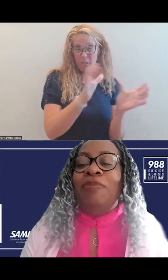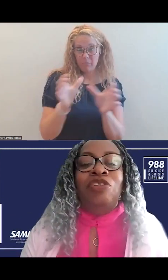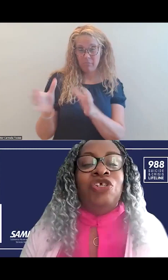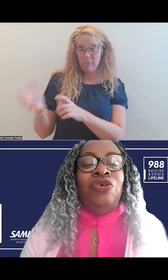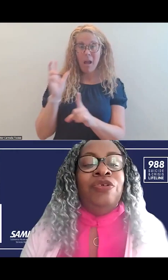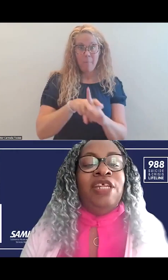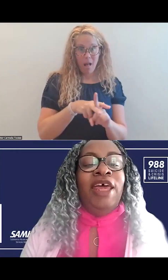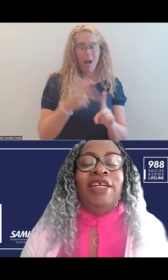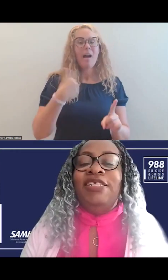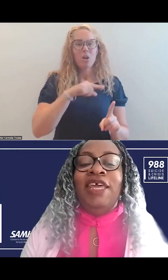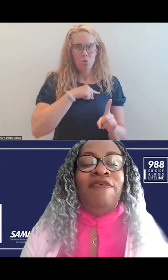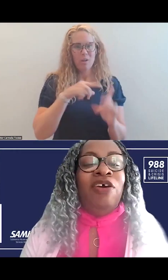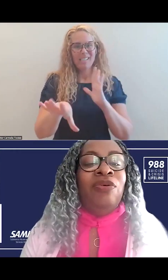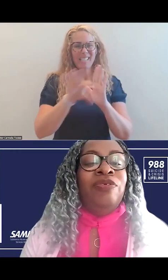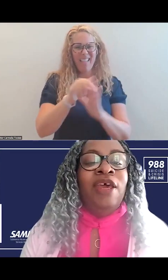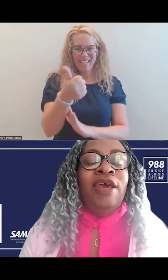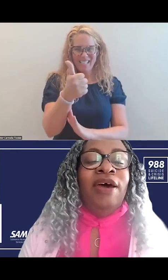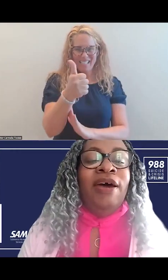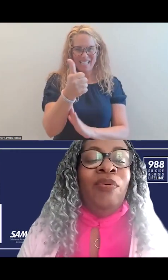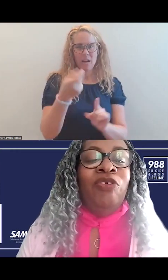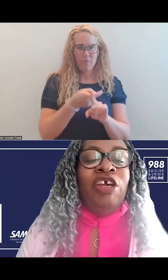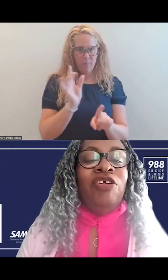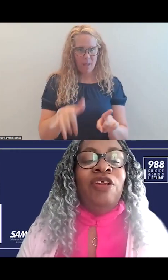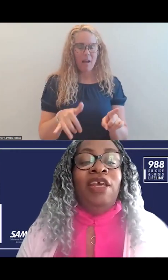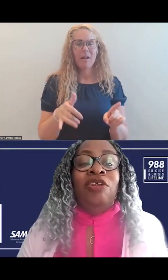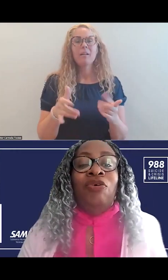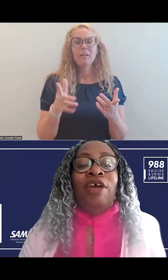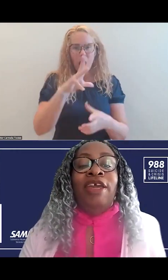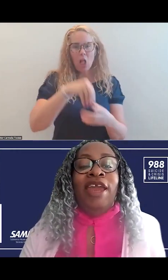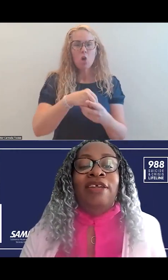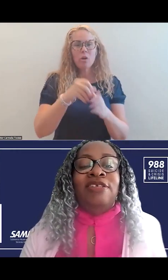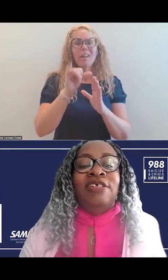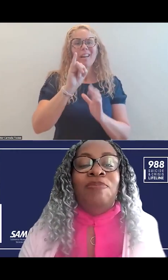AND SELECTED TEN OF THOSE, WHICH INCLUDED ILLINOIS, KANSAS,